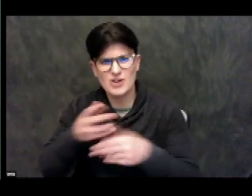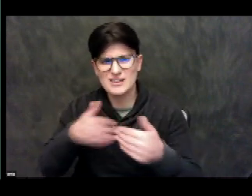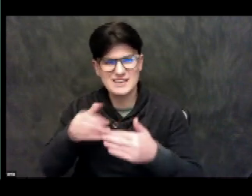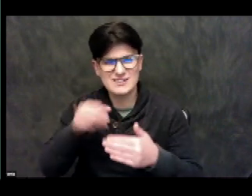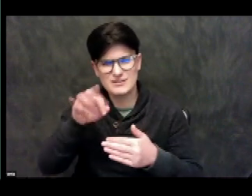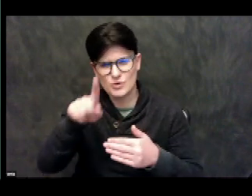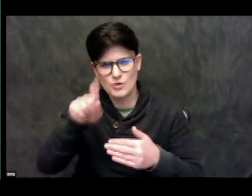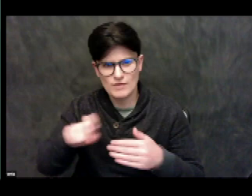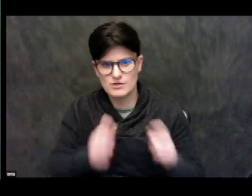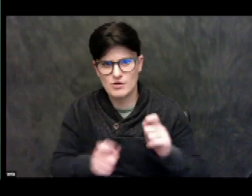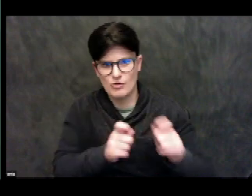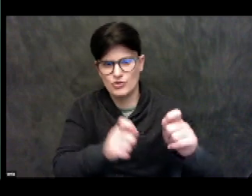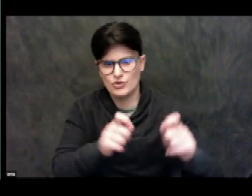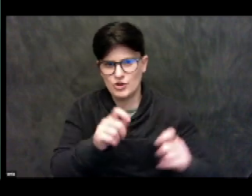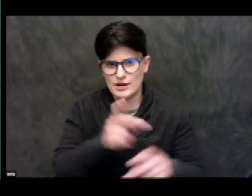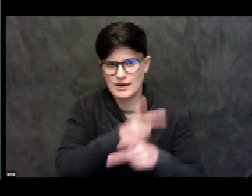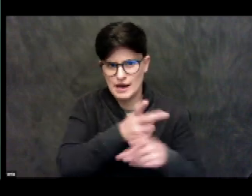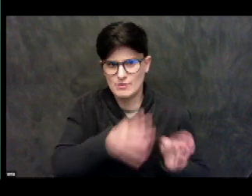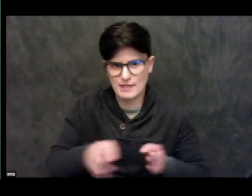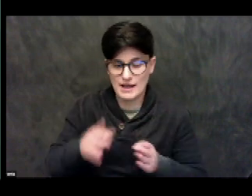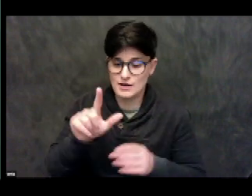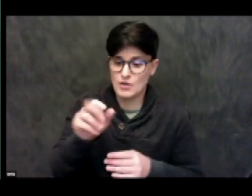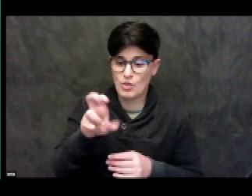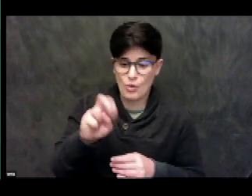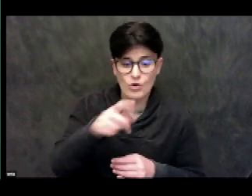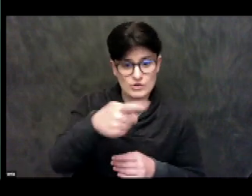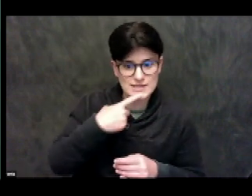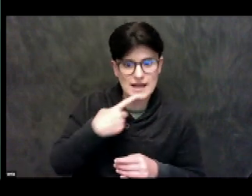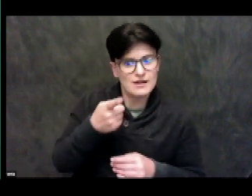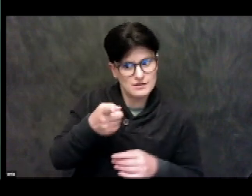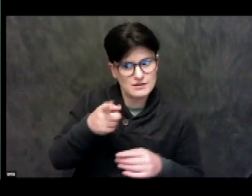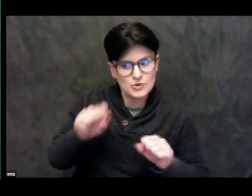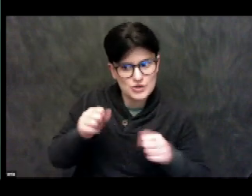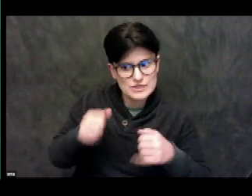that she was still able to be weighed during pregnancy. While it would be great to be in the office,